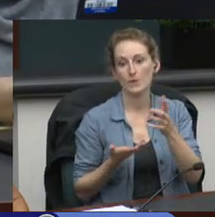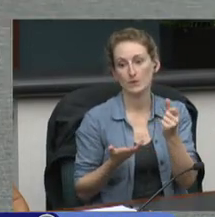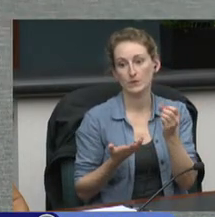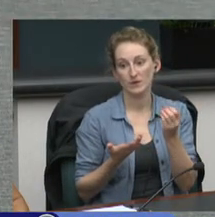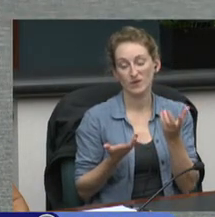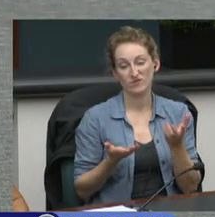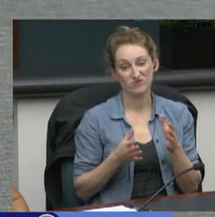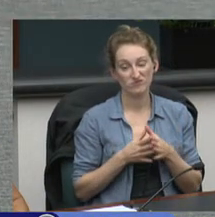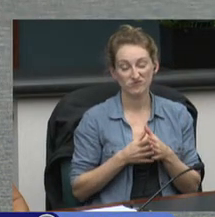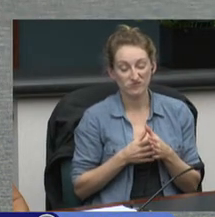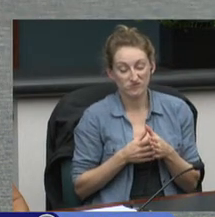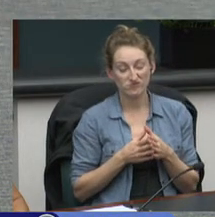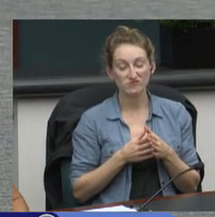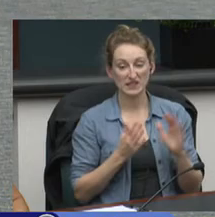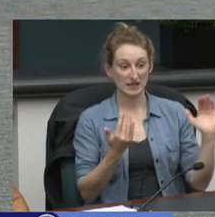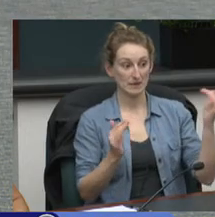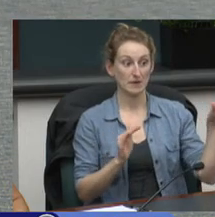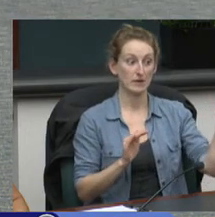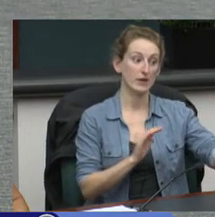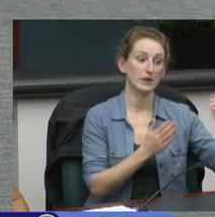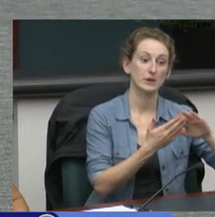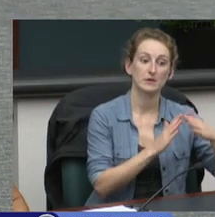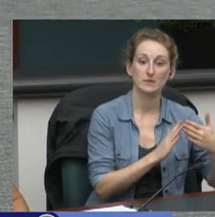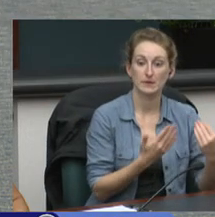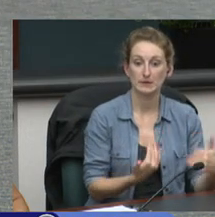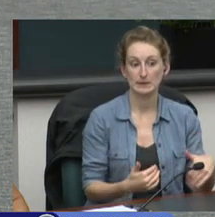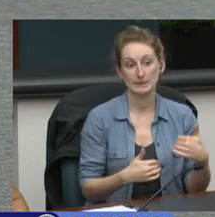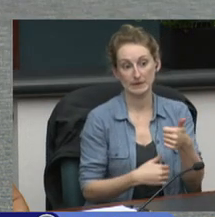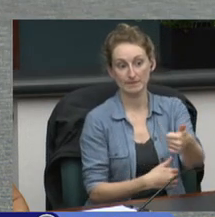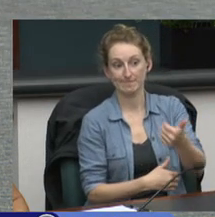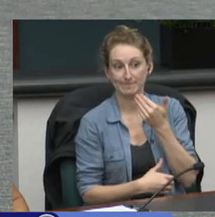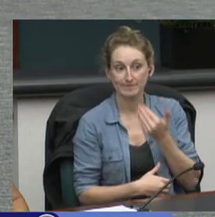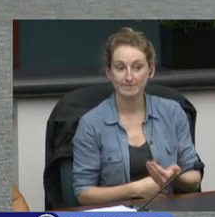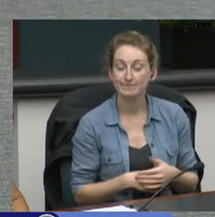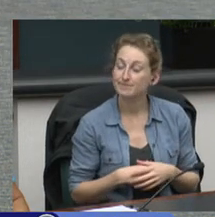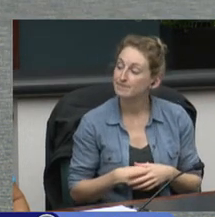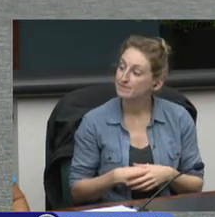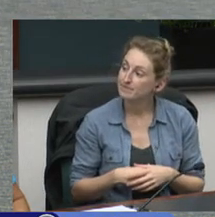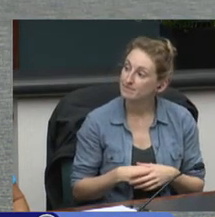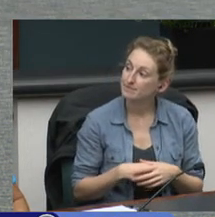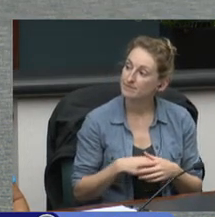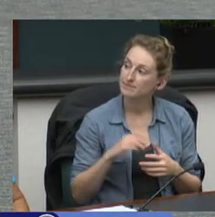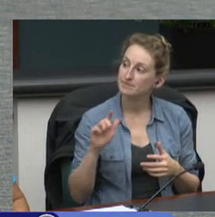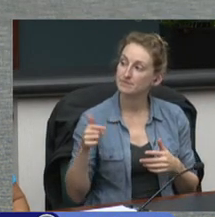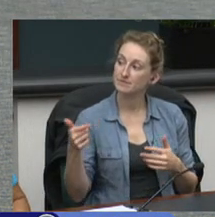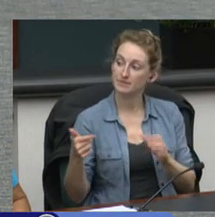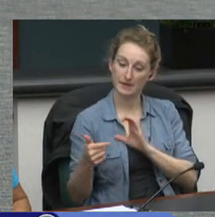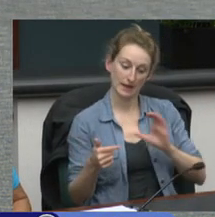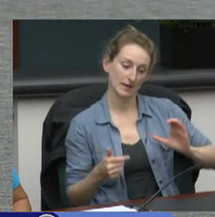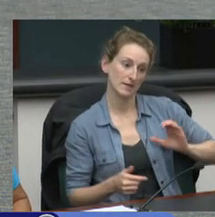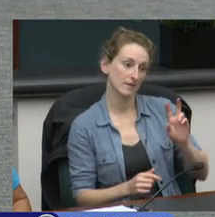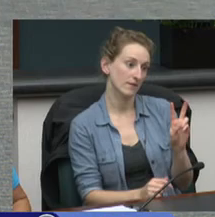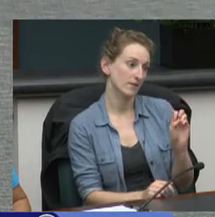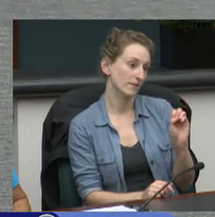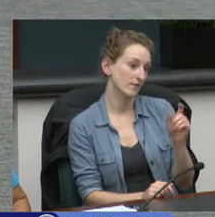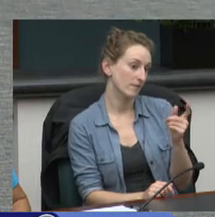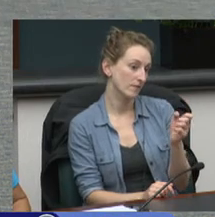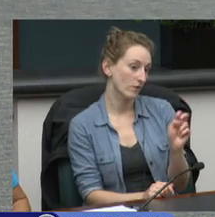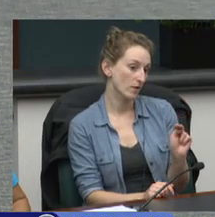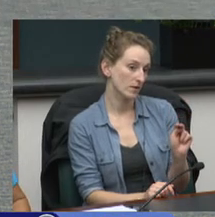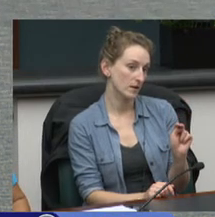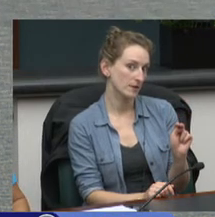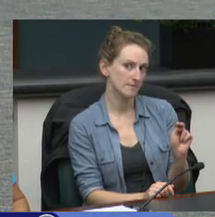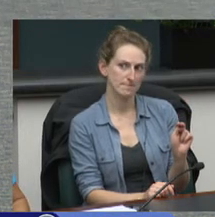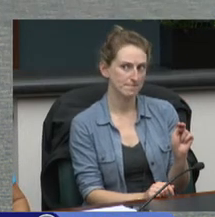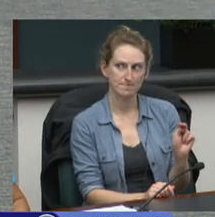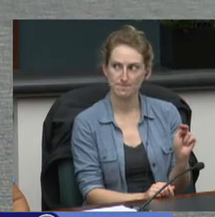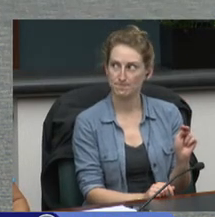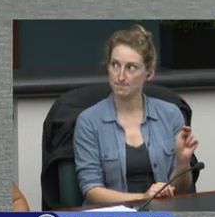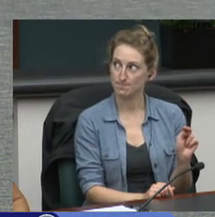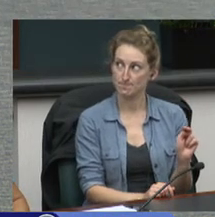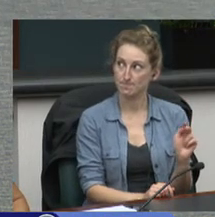council Merv Owen no I think I don't think I had any I think I just wanted to